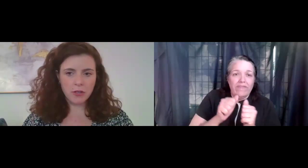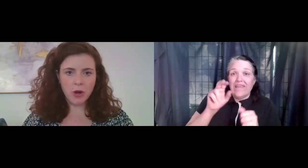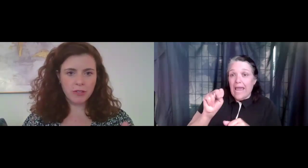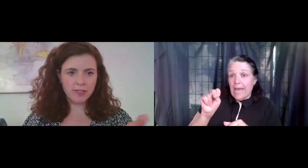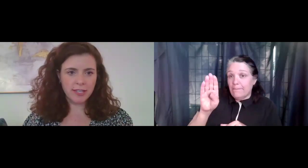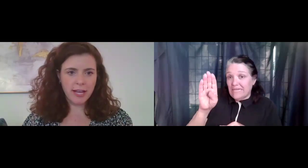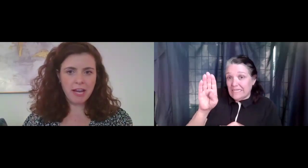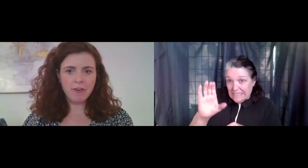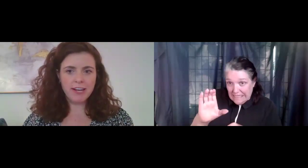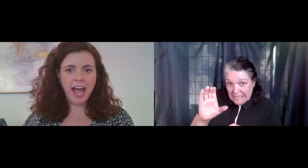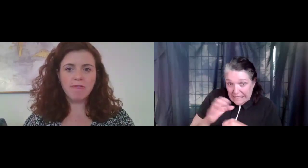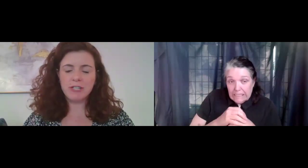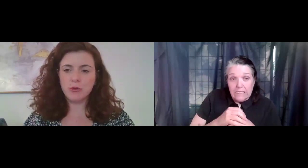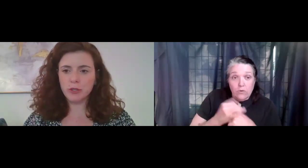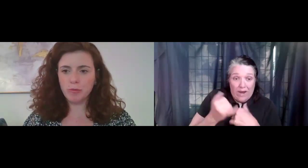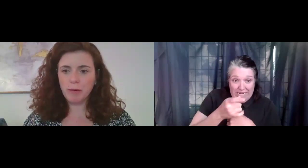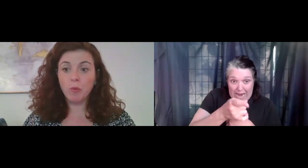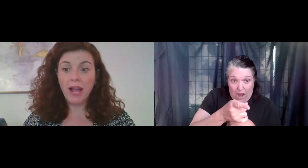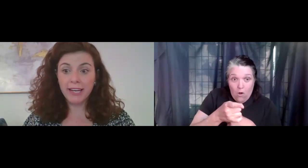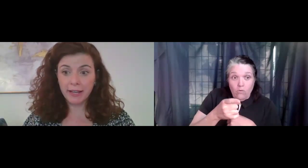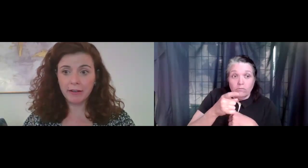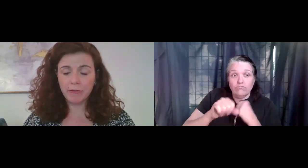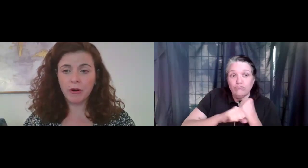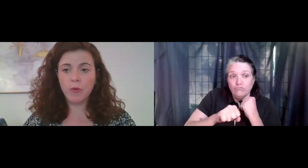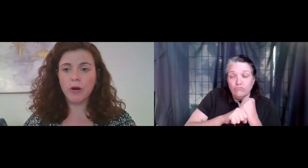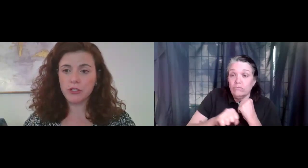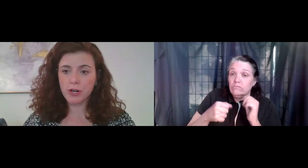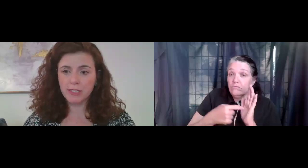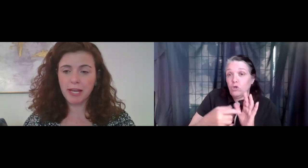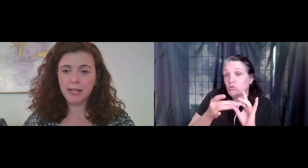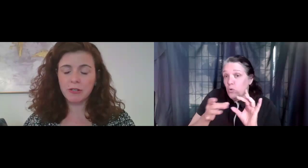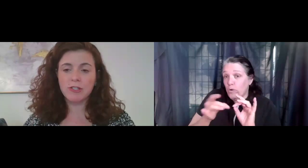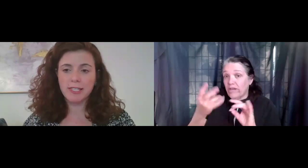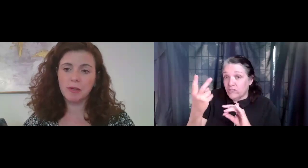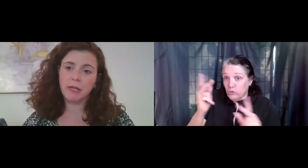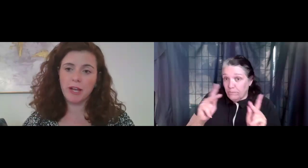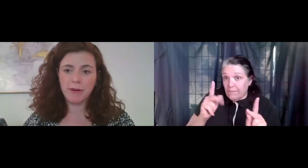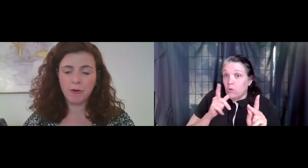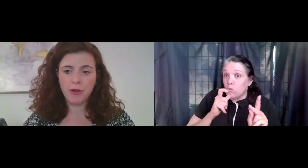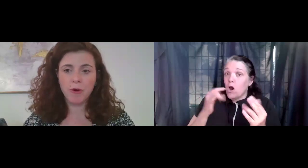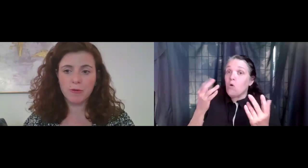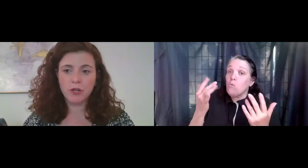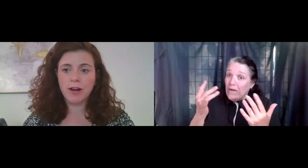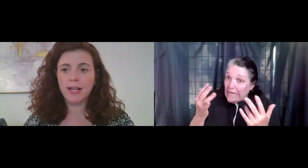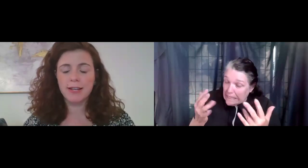you know, this is a campaign right now featuring two people waiting for an organ transplant. They're desperately waiting for their phone to ring.